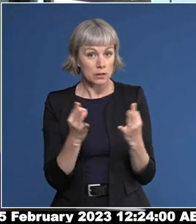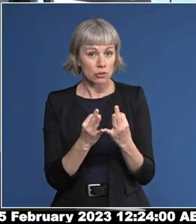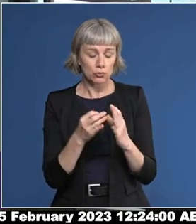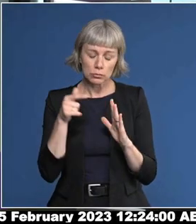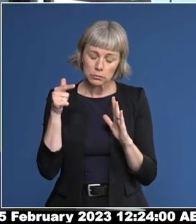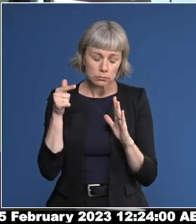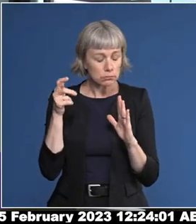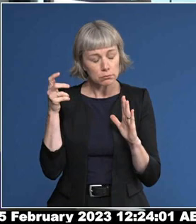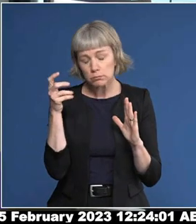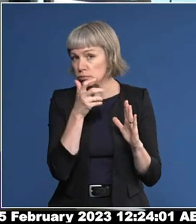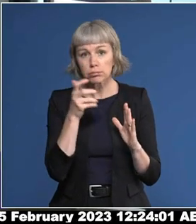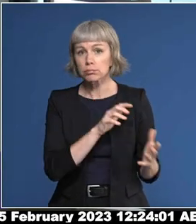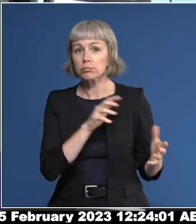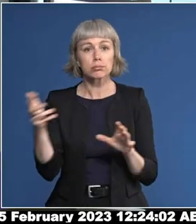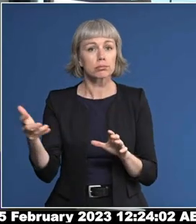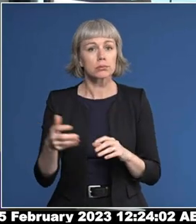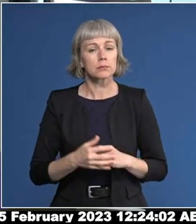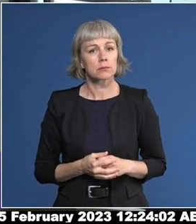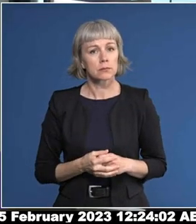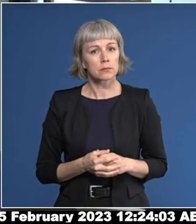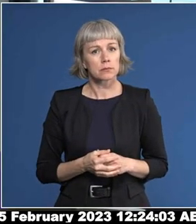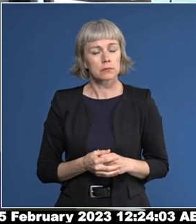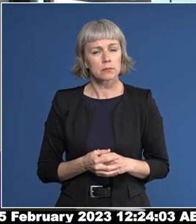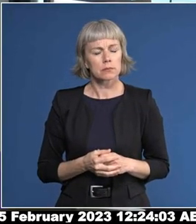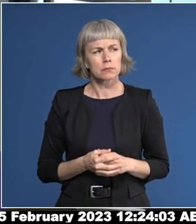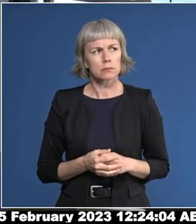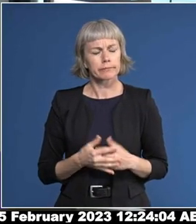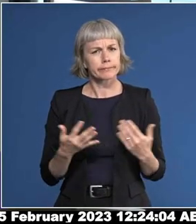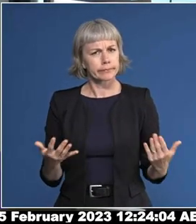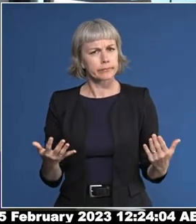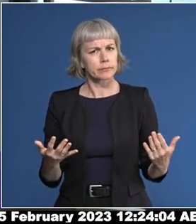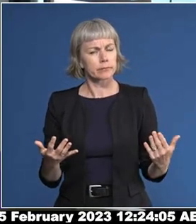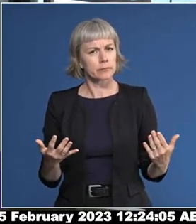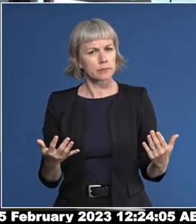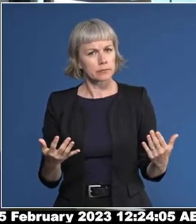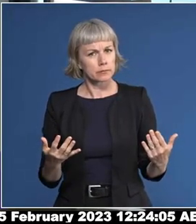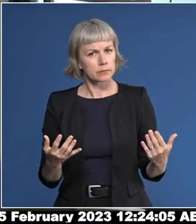How is the board - given that the changes have been only by adding two people and one